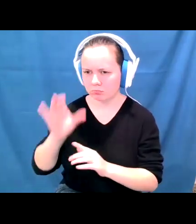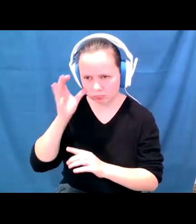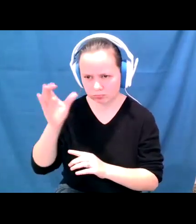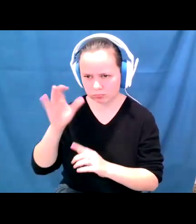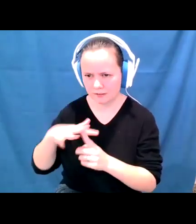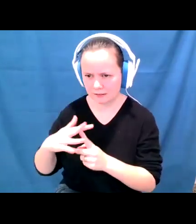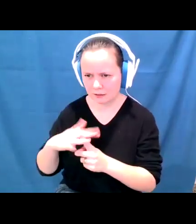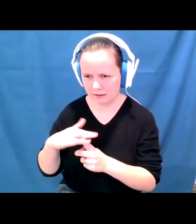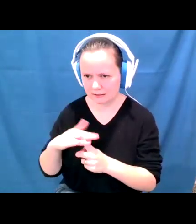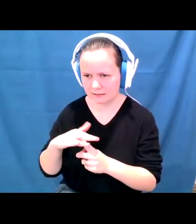Next slide.